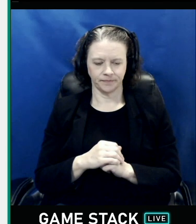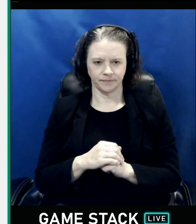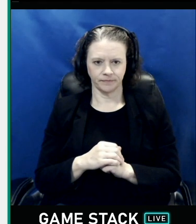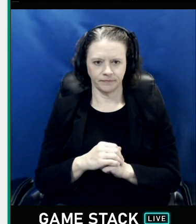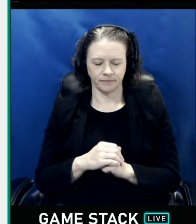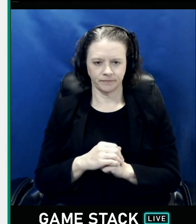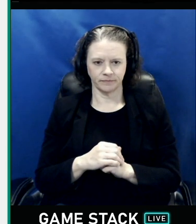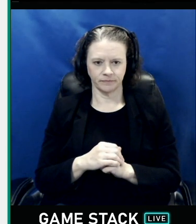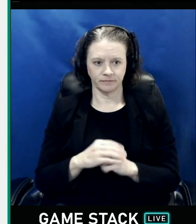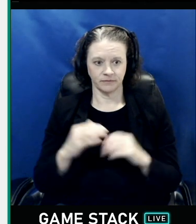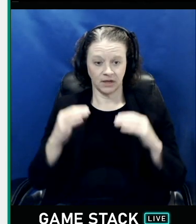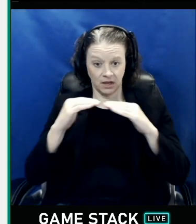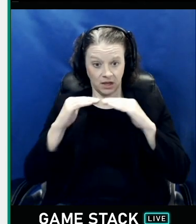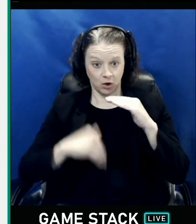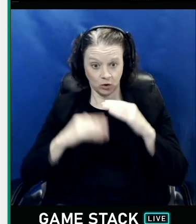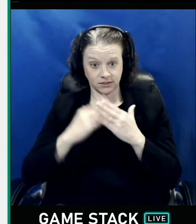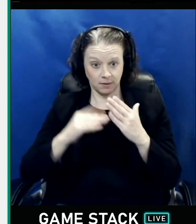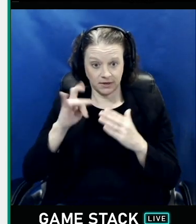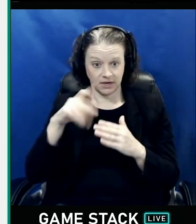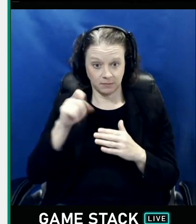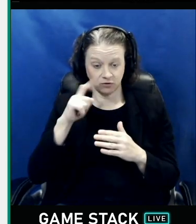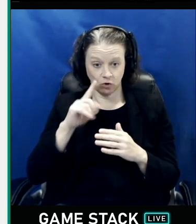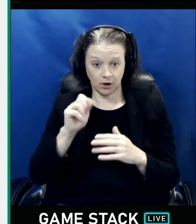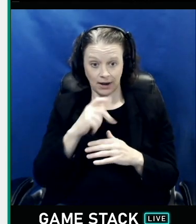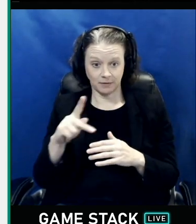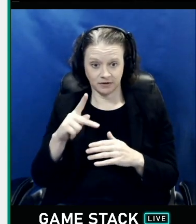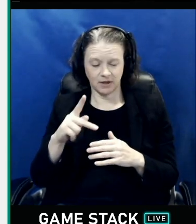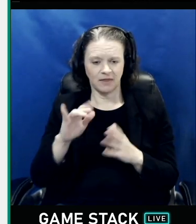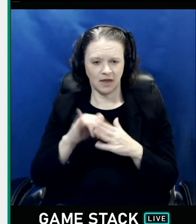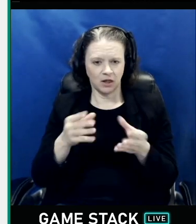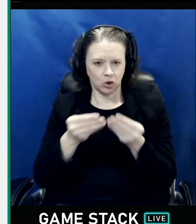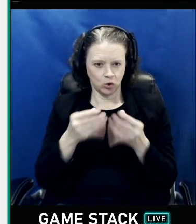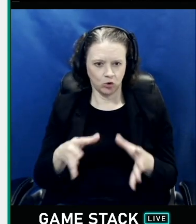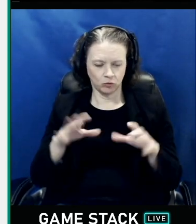Below are some tips for applications which lose performance at high thread counts.